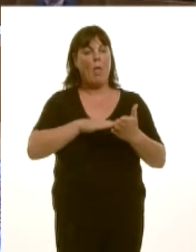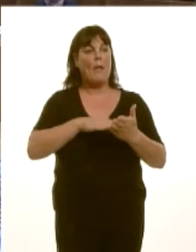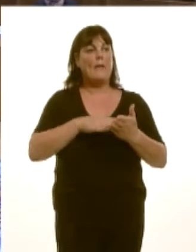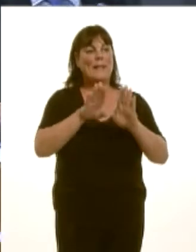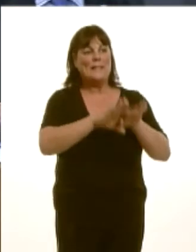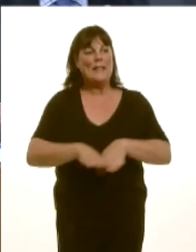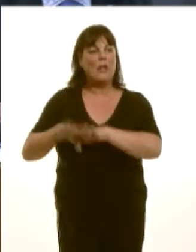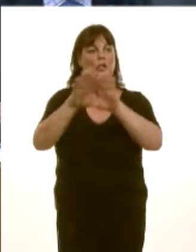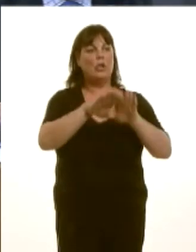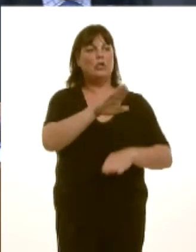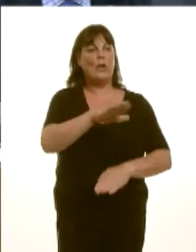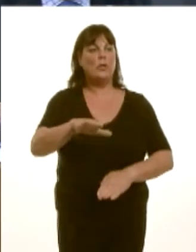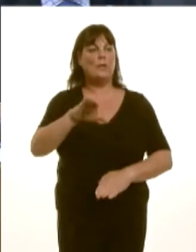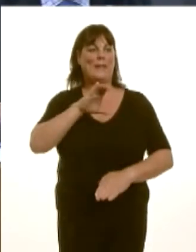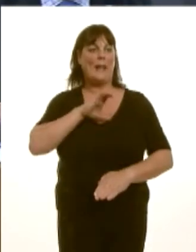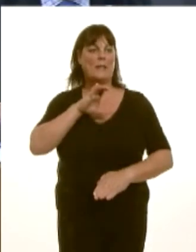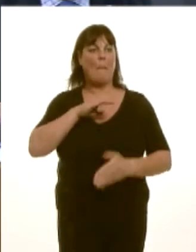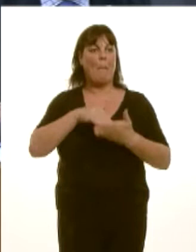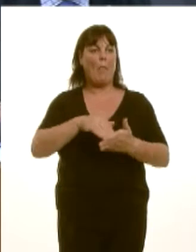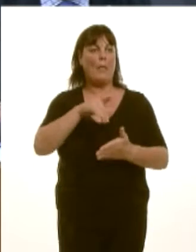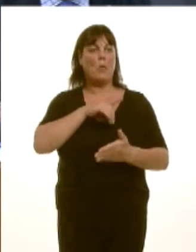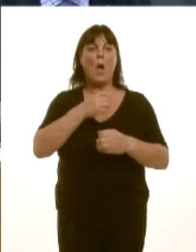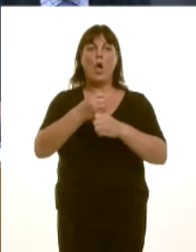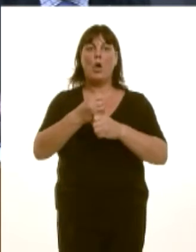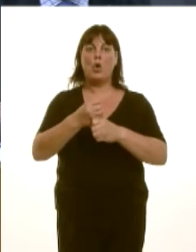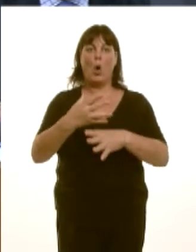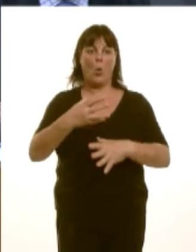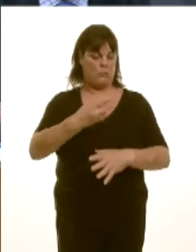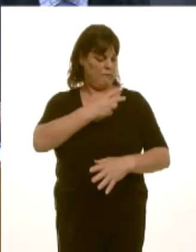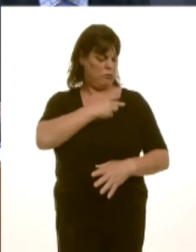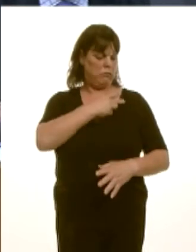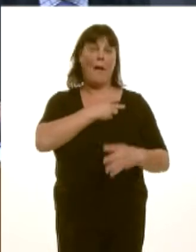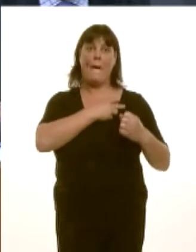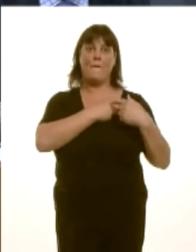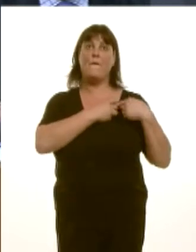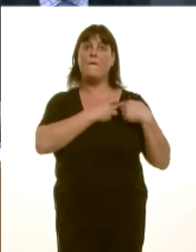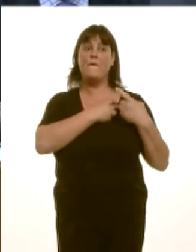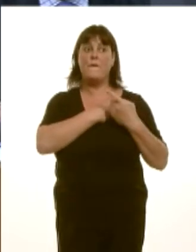month, which is why many of us across the Chamber are wearing gold ribbons, hoping that